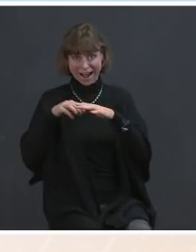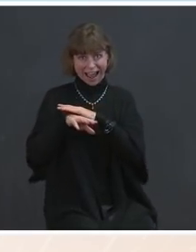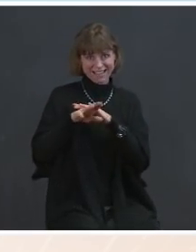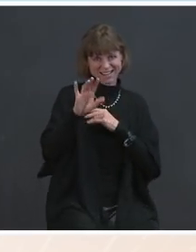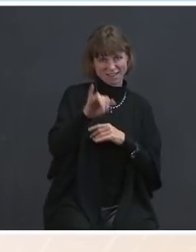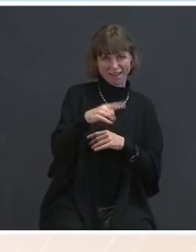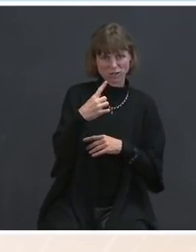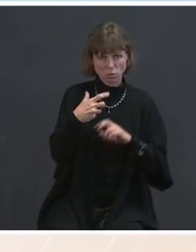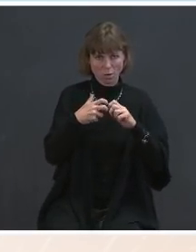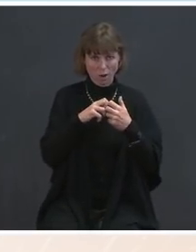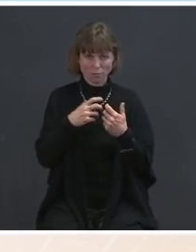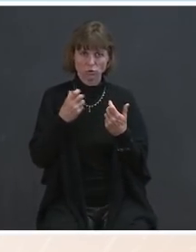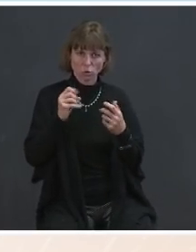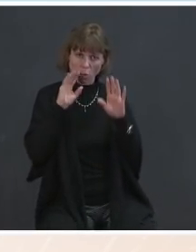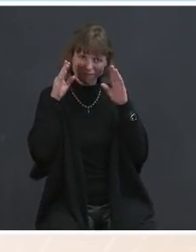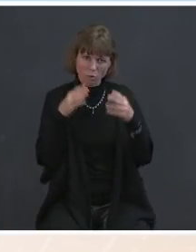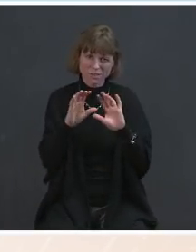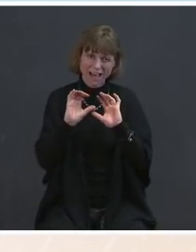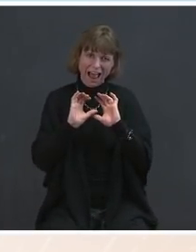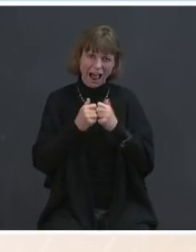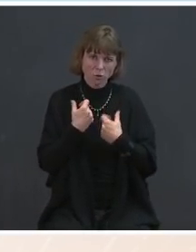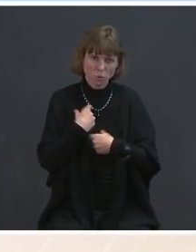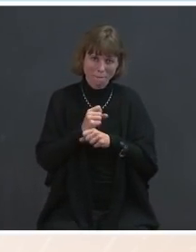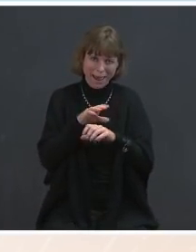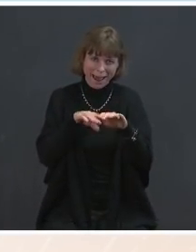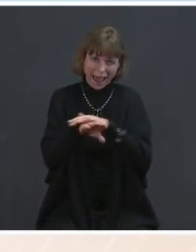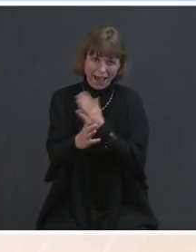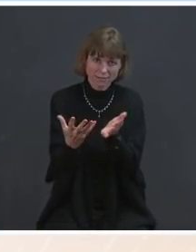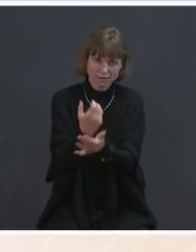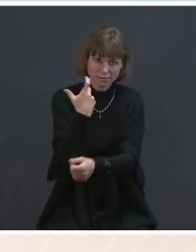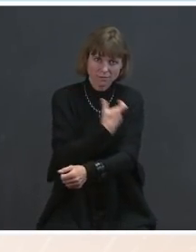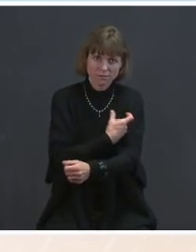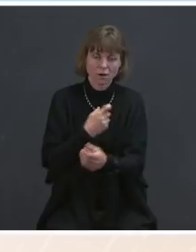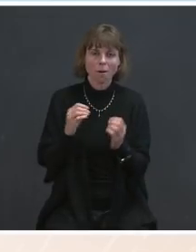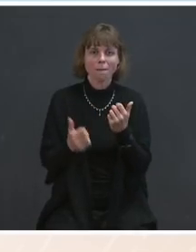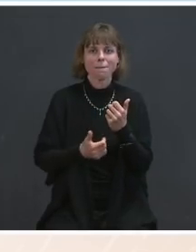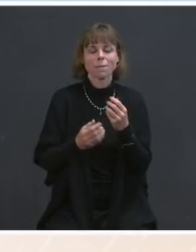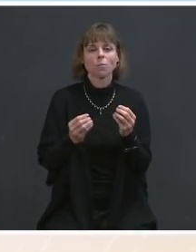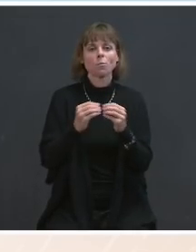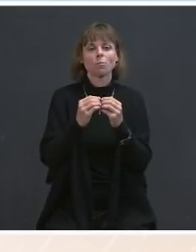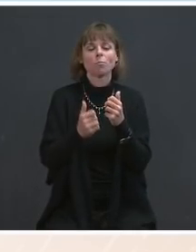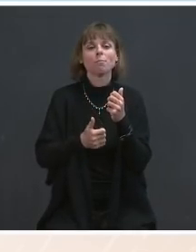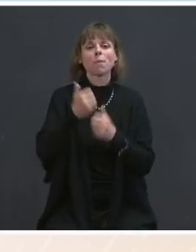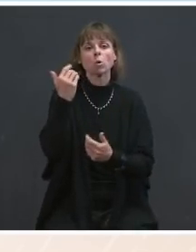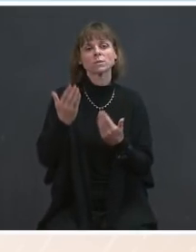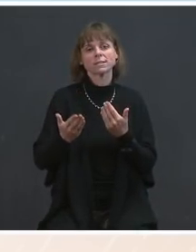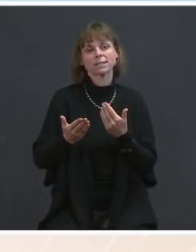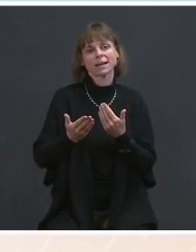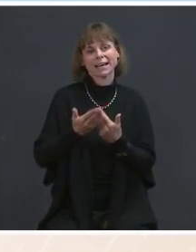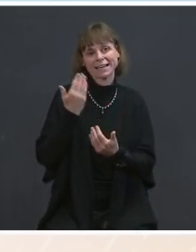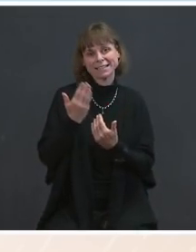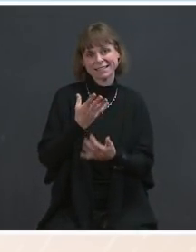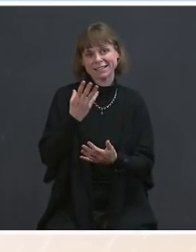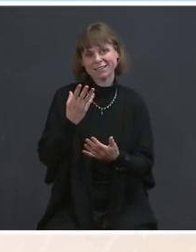as convenient and accessible for Americans as possible. And I talked about this very briefly last week,